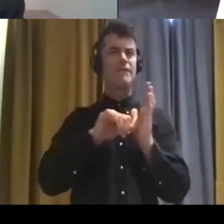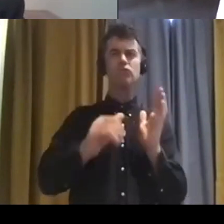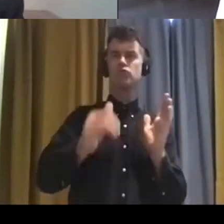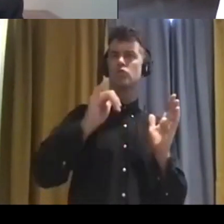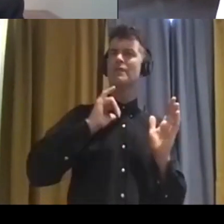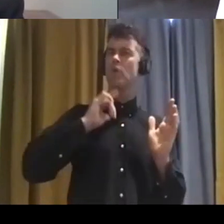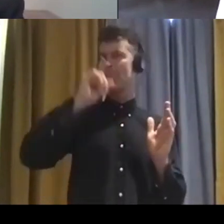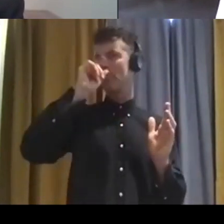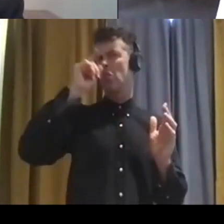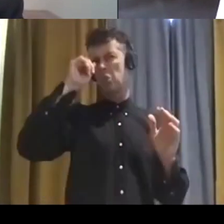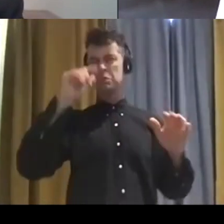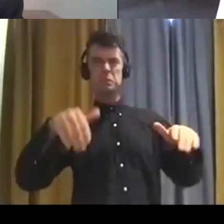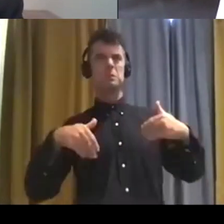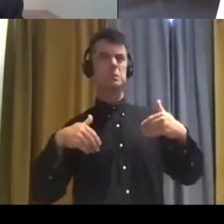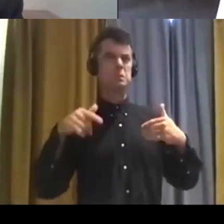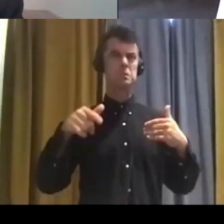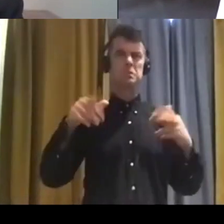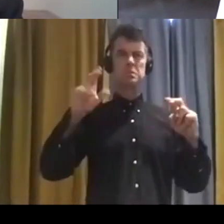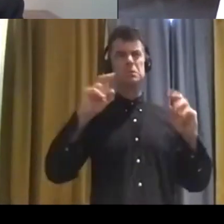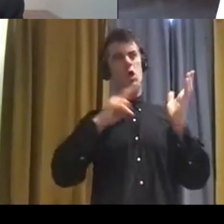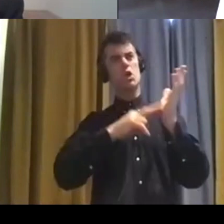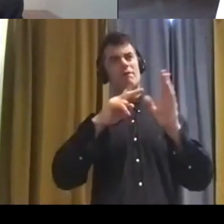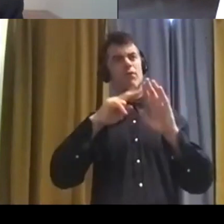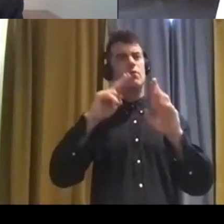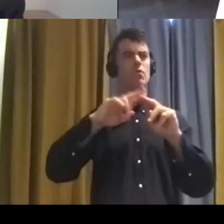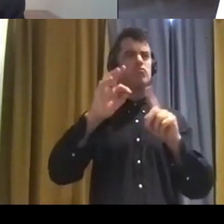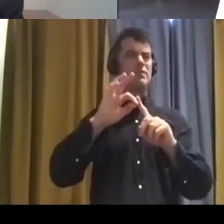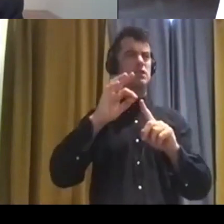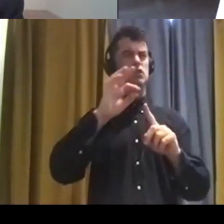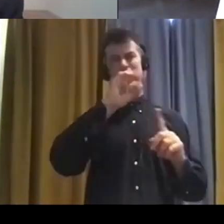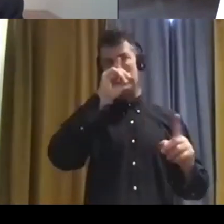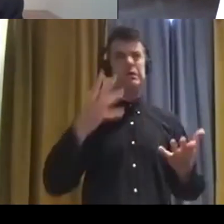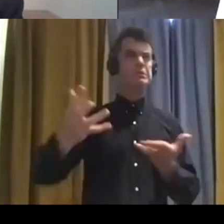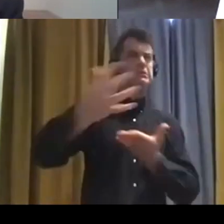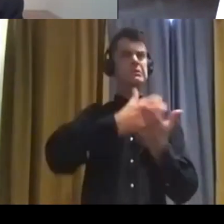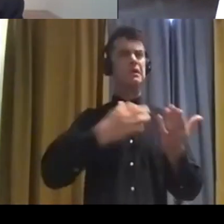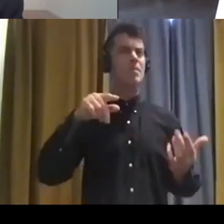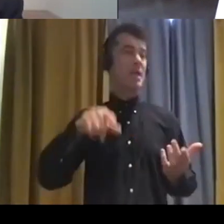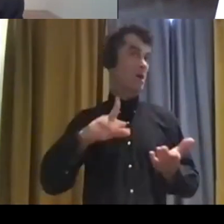have thought it's been sitting in the not-for-profit world or government space where really that's